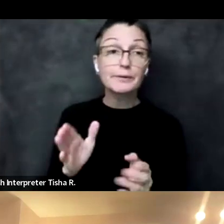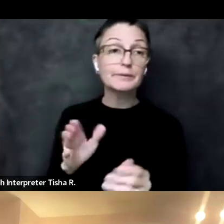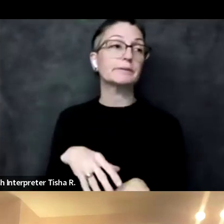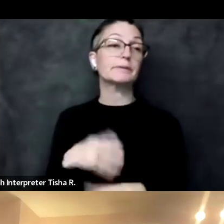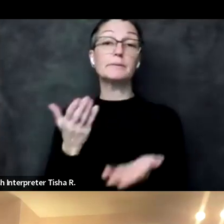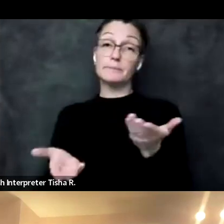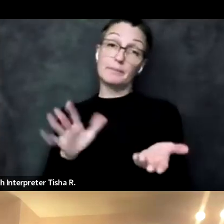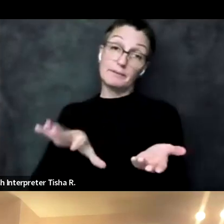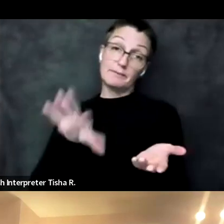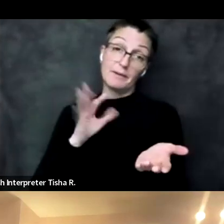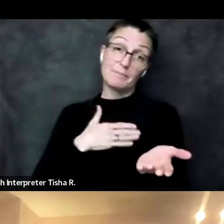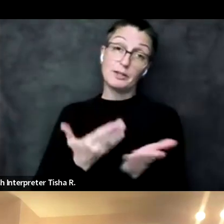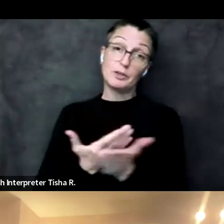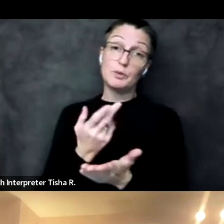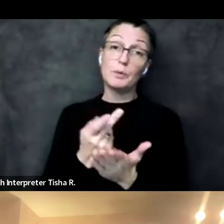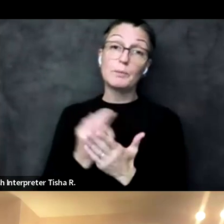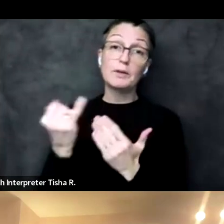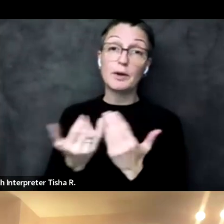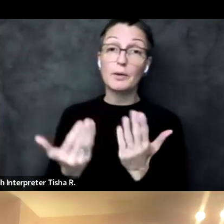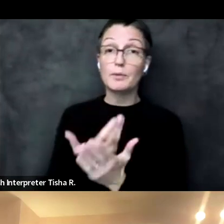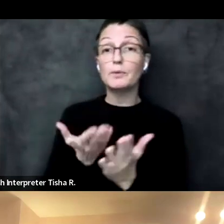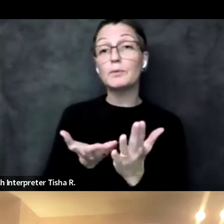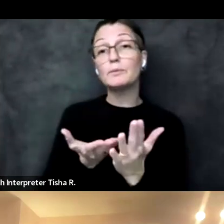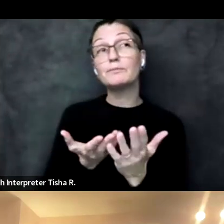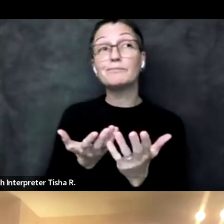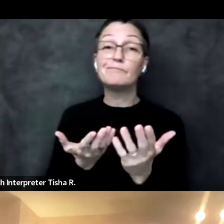through a new, like, collaboration or a new connection.